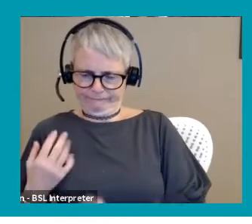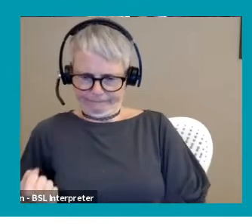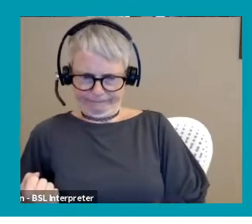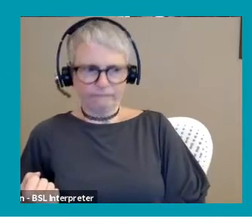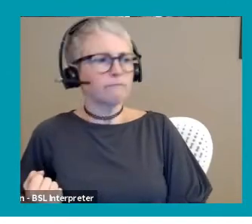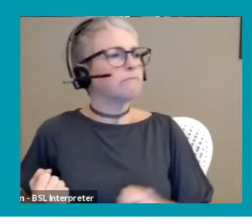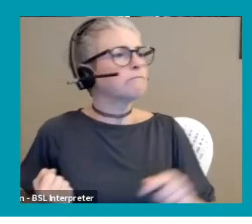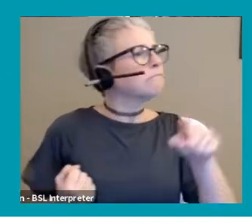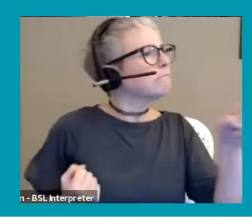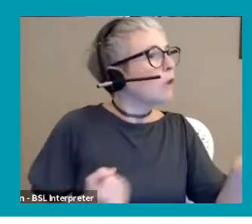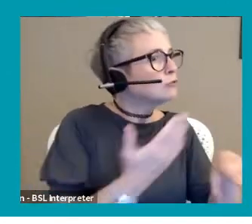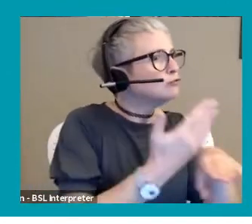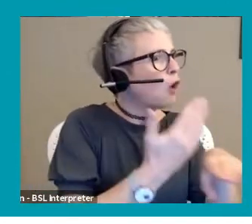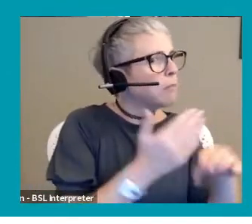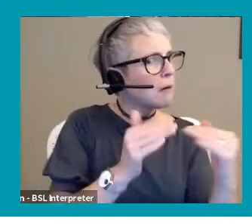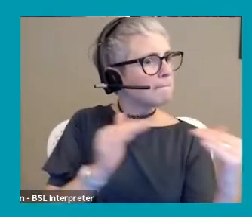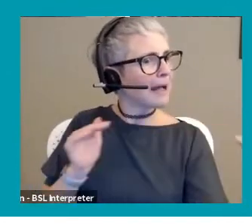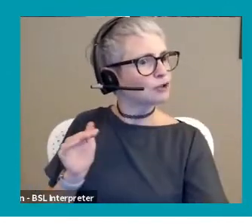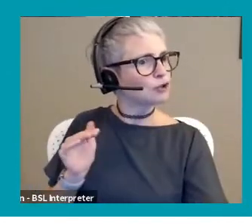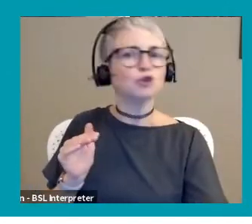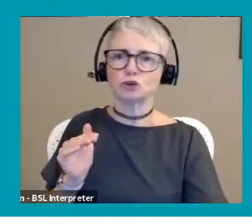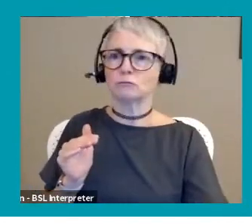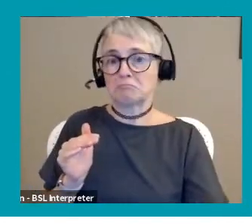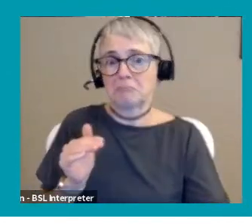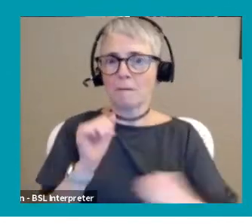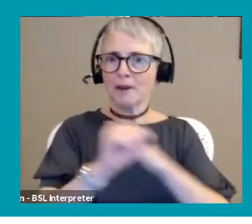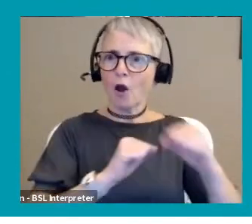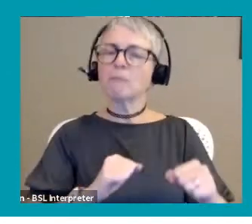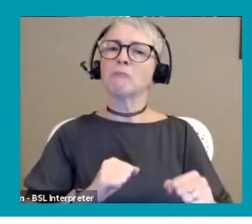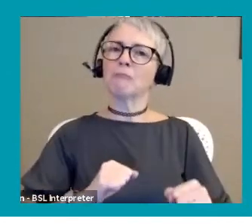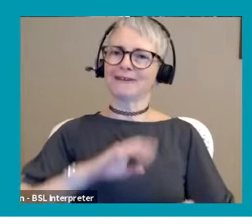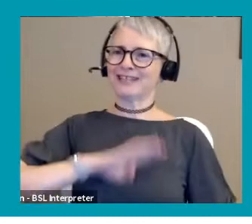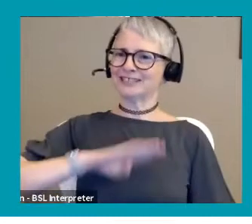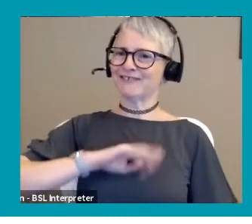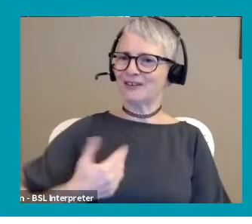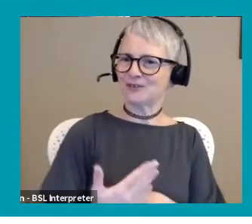It can bring joy to your life if you are doing the job that you love that's